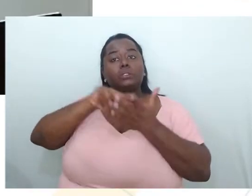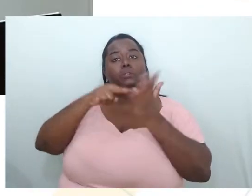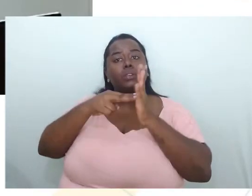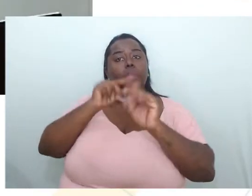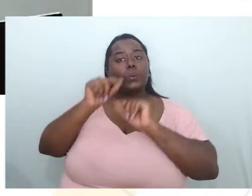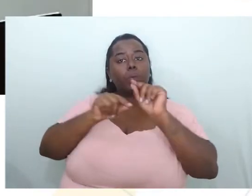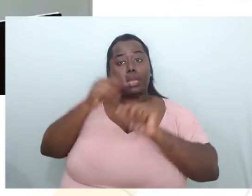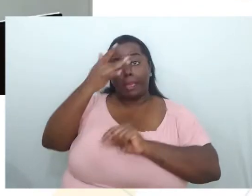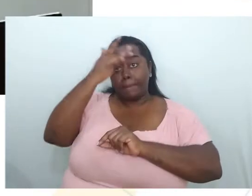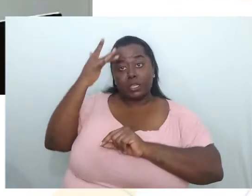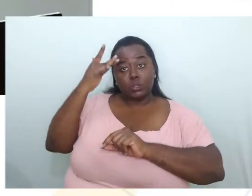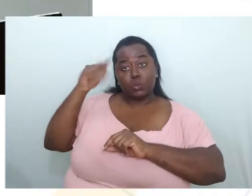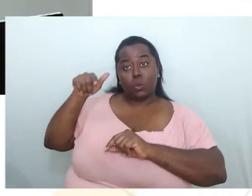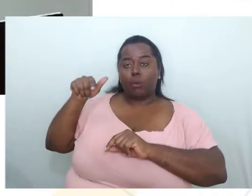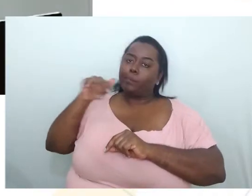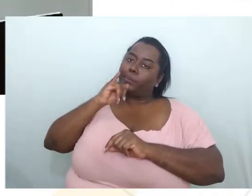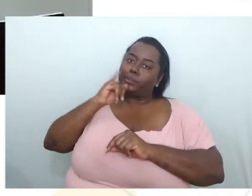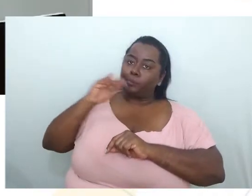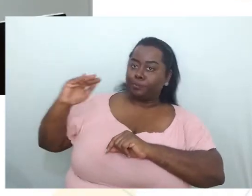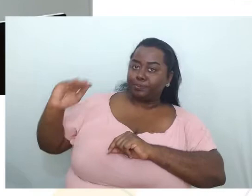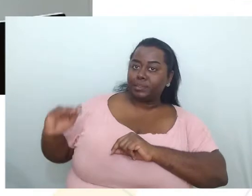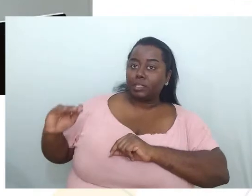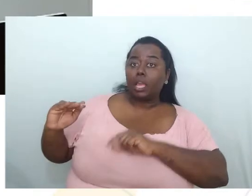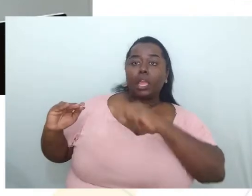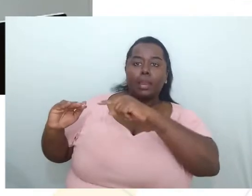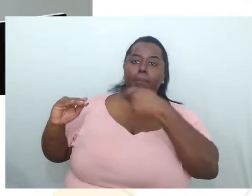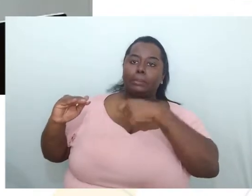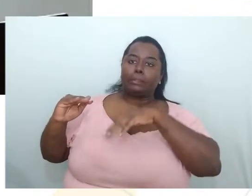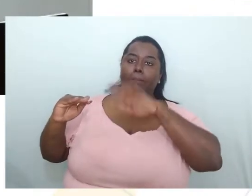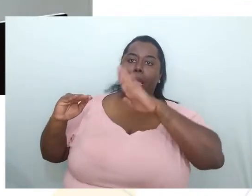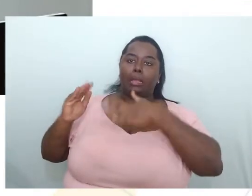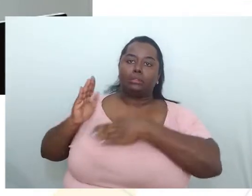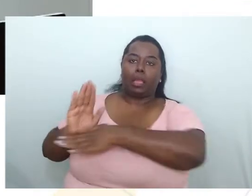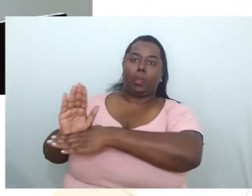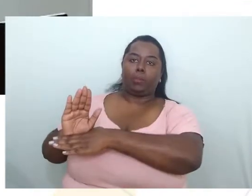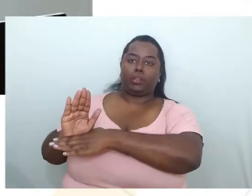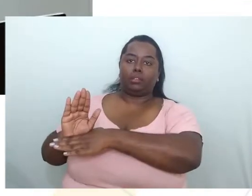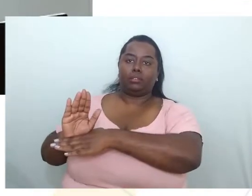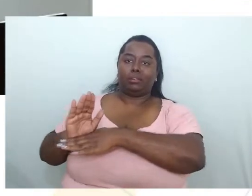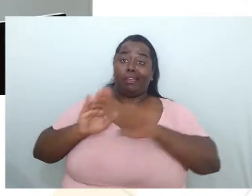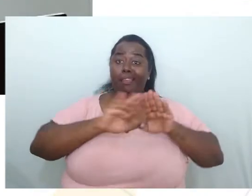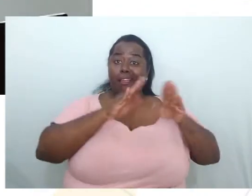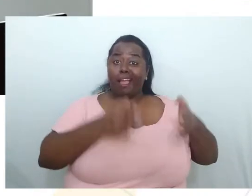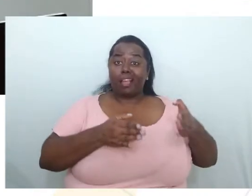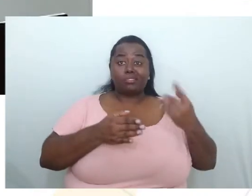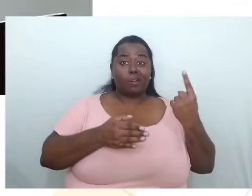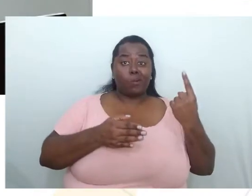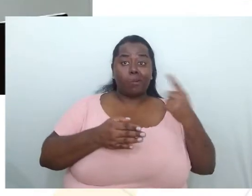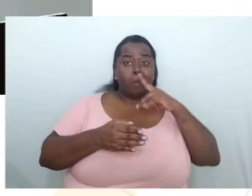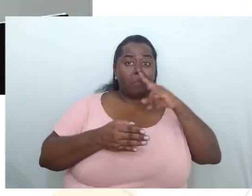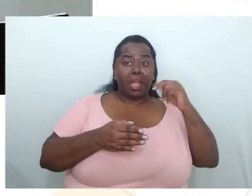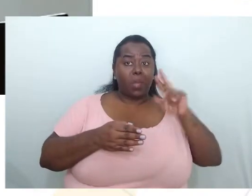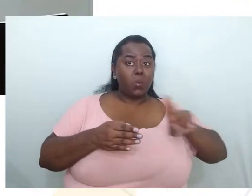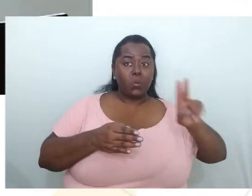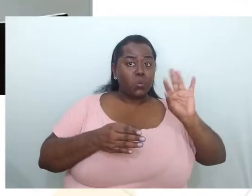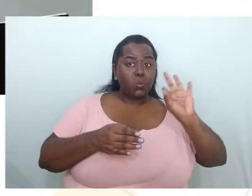more help, extra help, so that they are then on the same field isn't it?